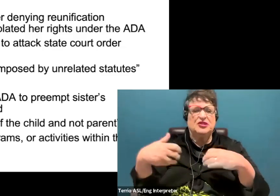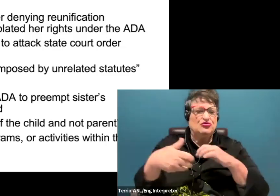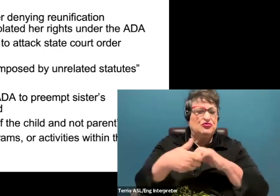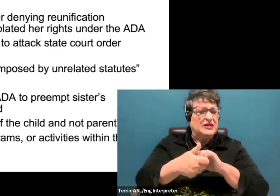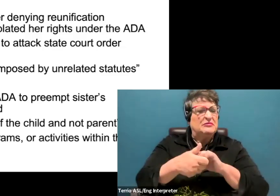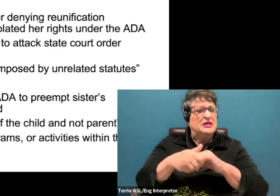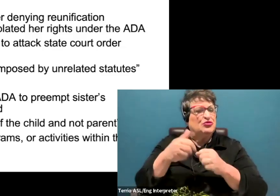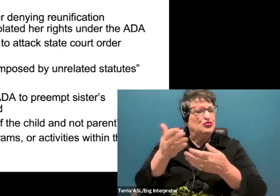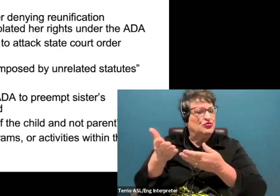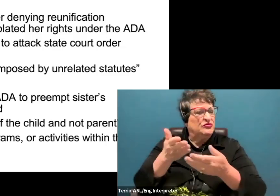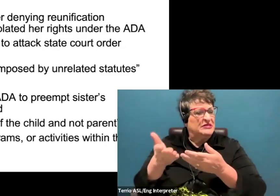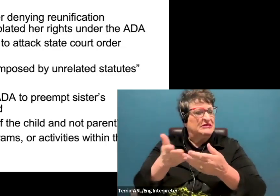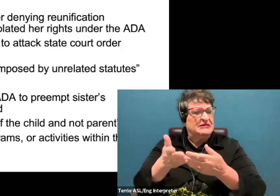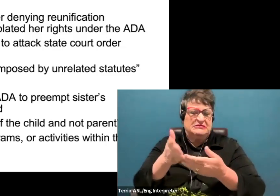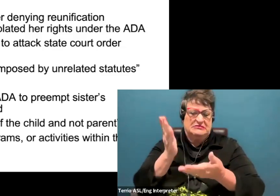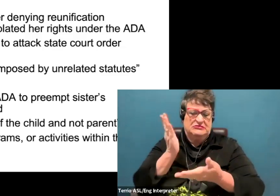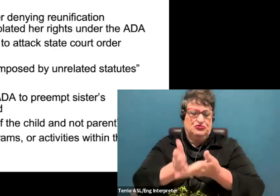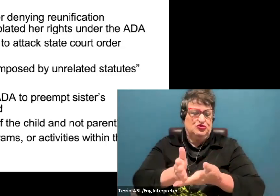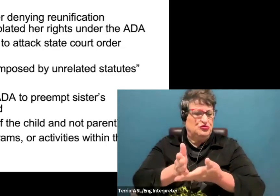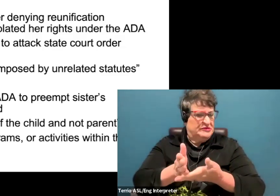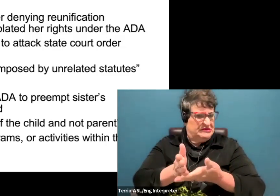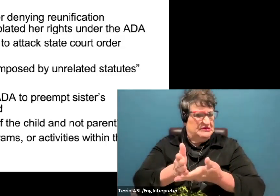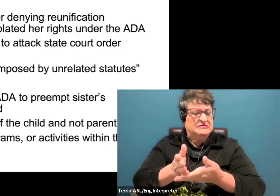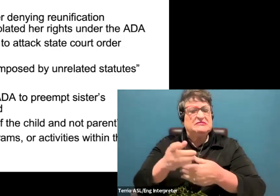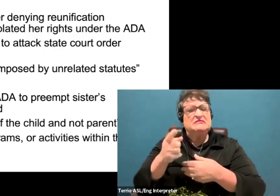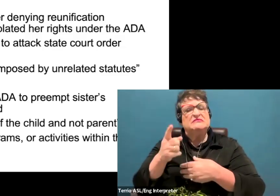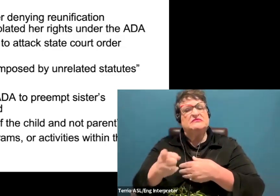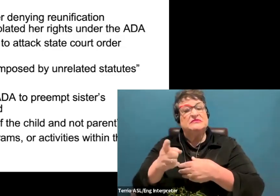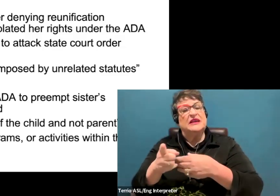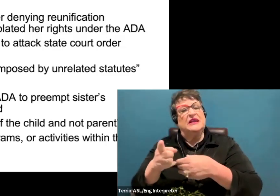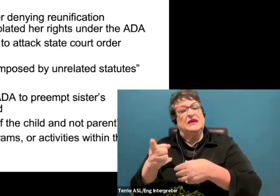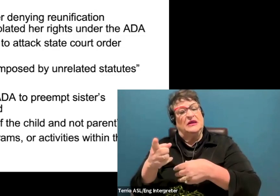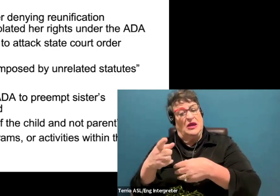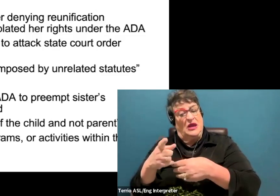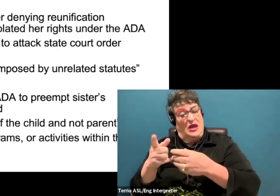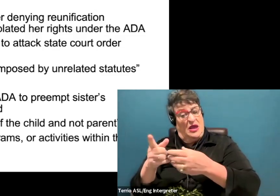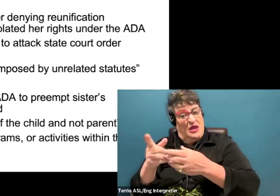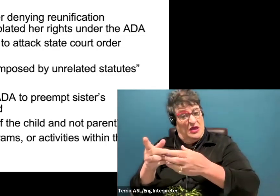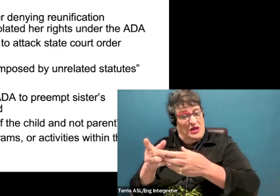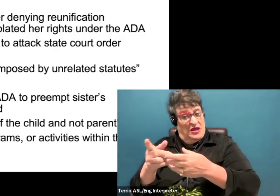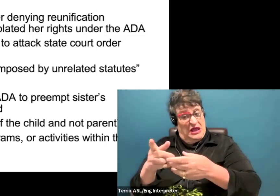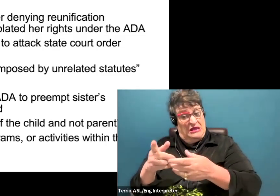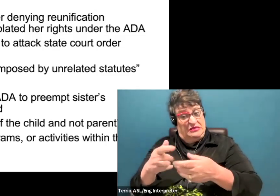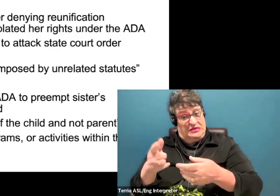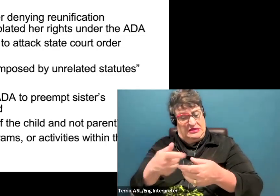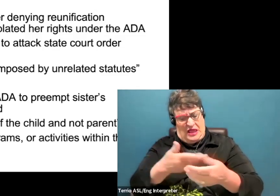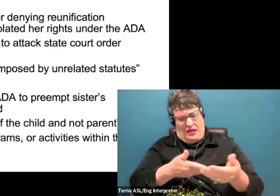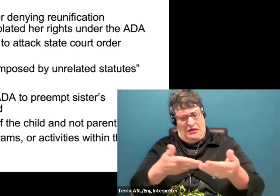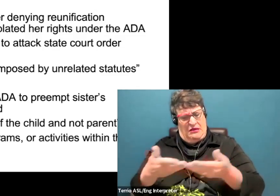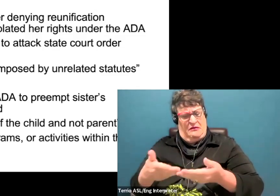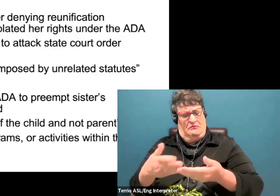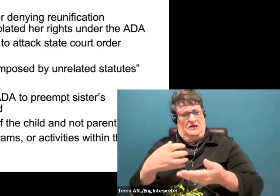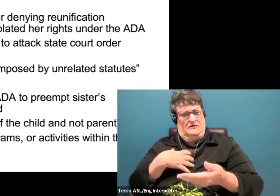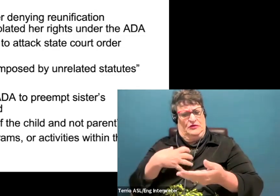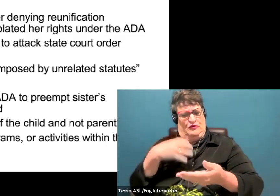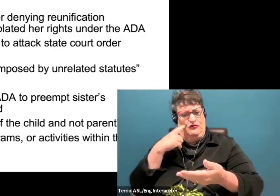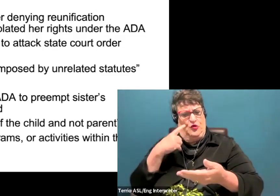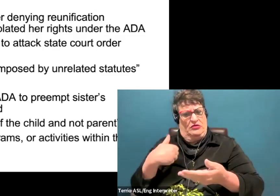When they get a petition when they get an allegation for her youngest child, the state removes the child and they move to